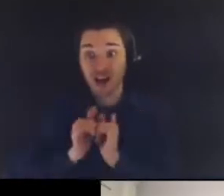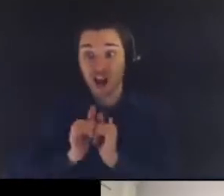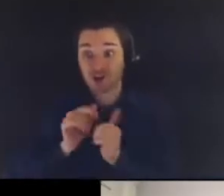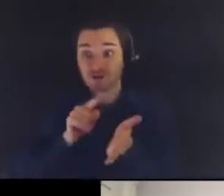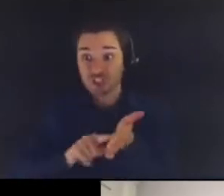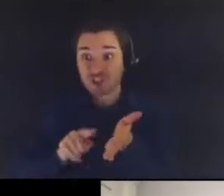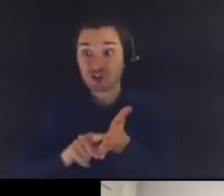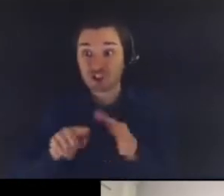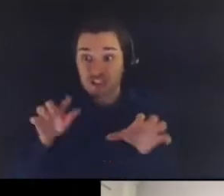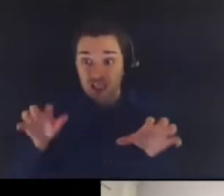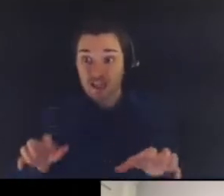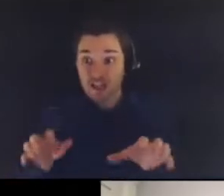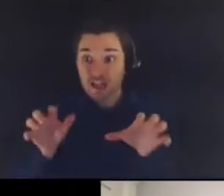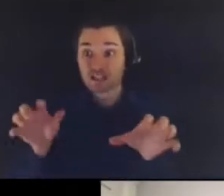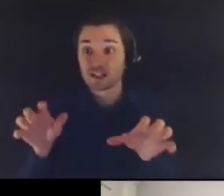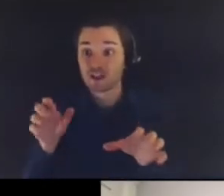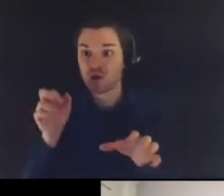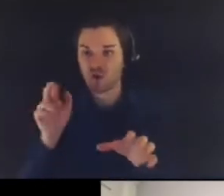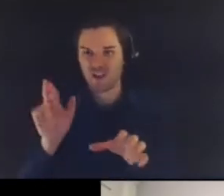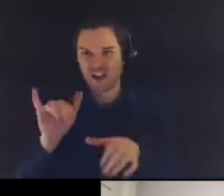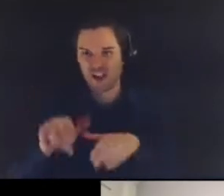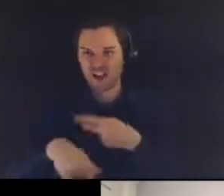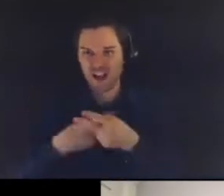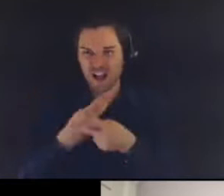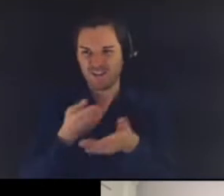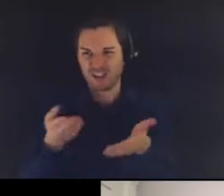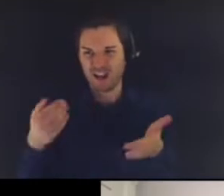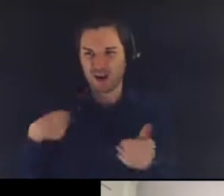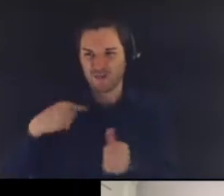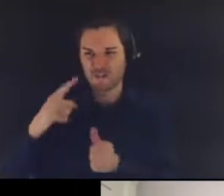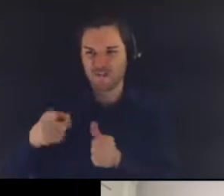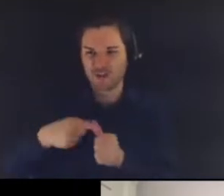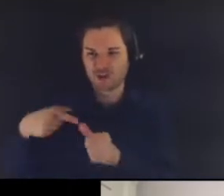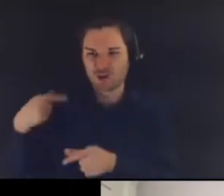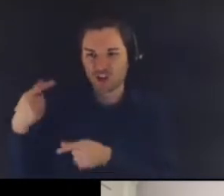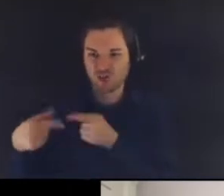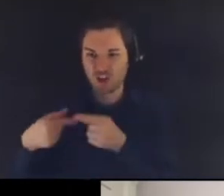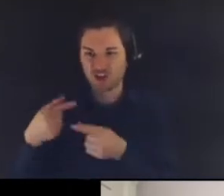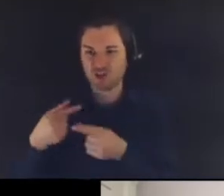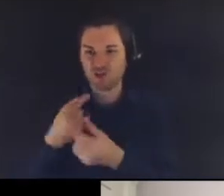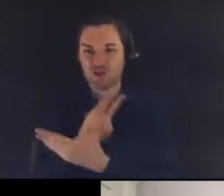I had no family to me advise me on this, so I didn t know what conferences were or what